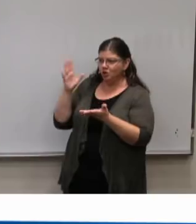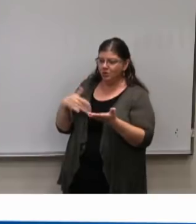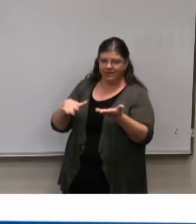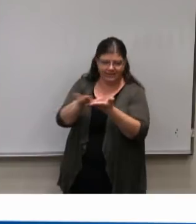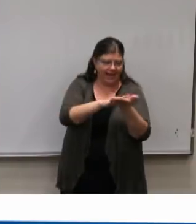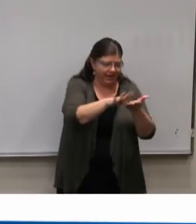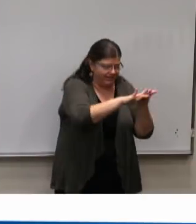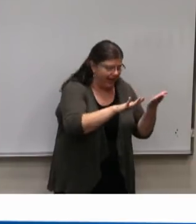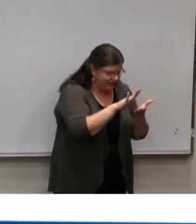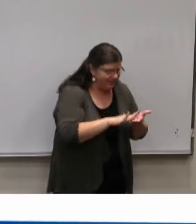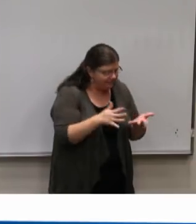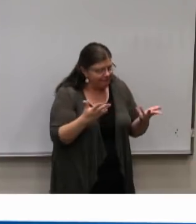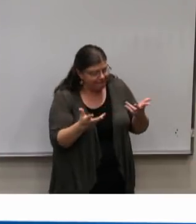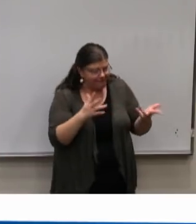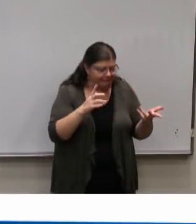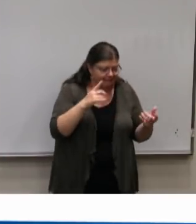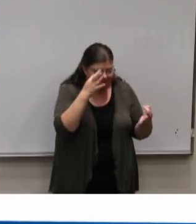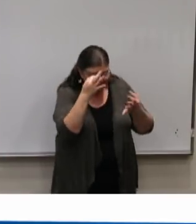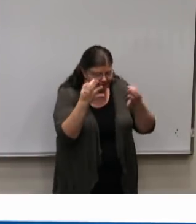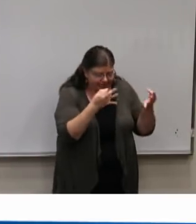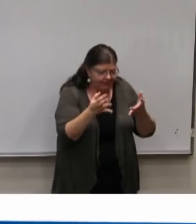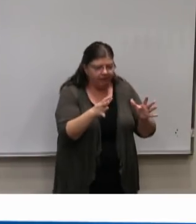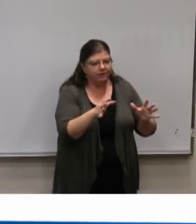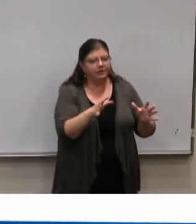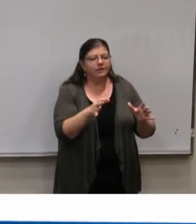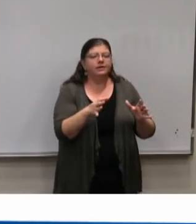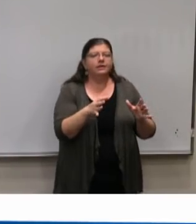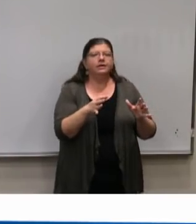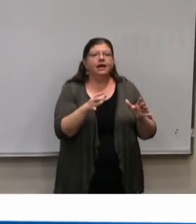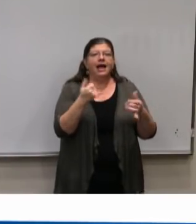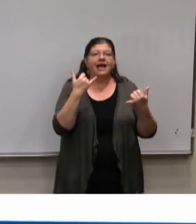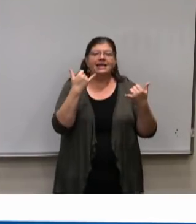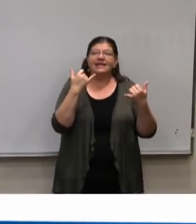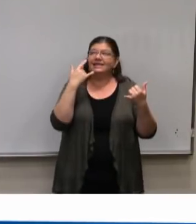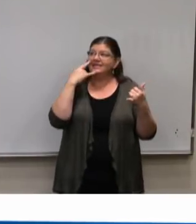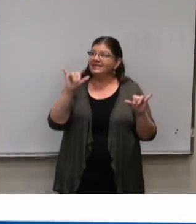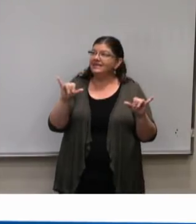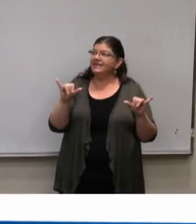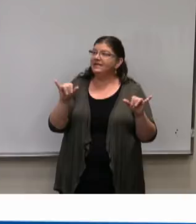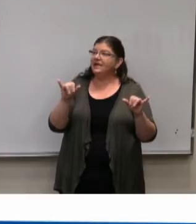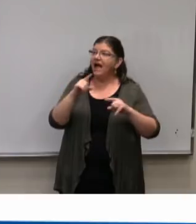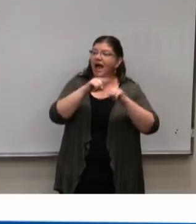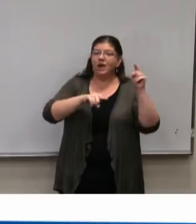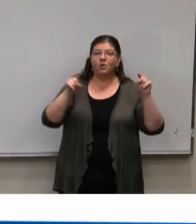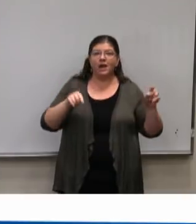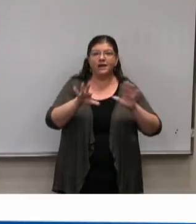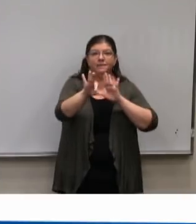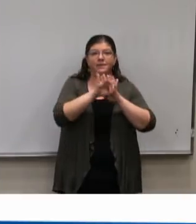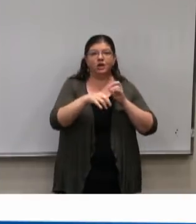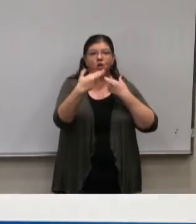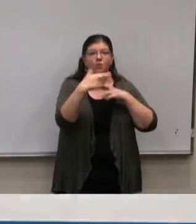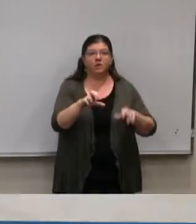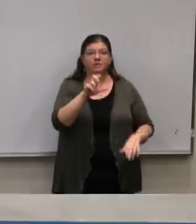So I think it still counts as being random that I randomly picked C20 because it randomly was closest